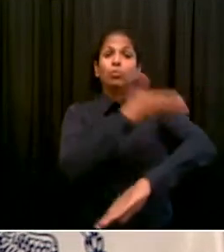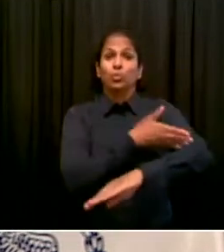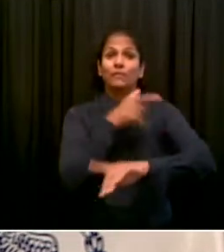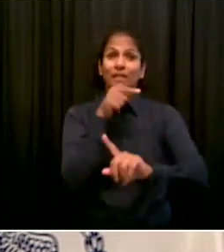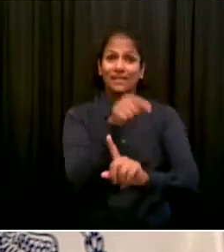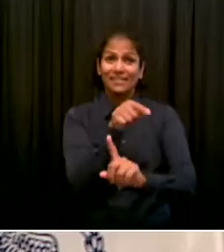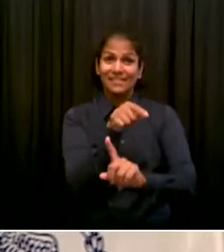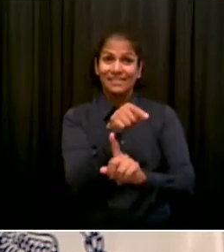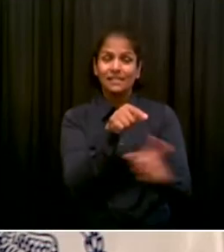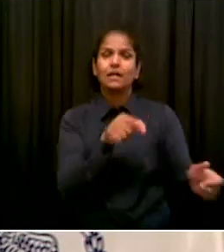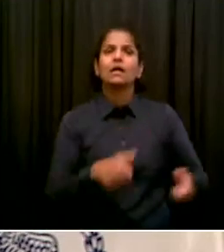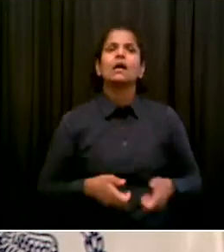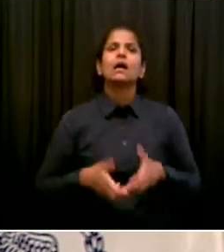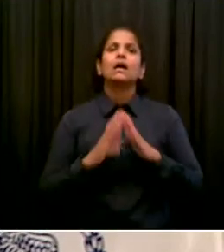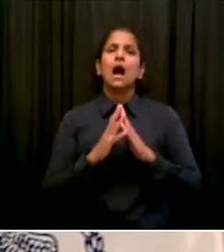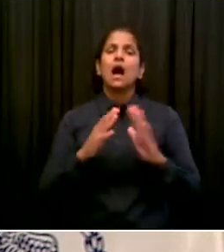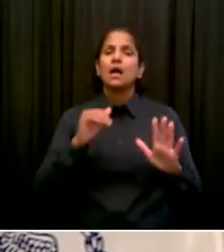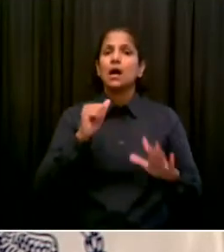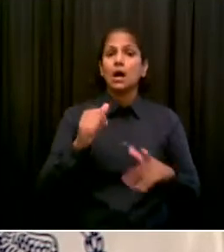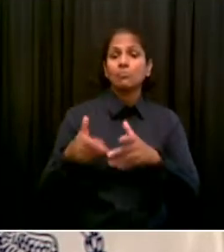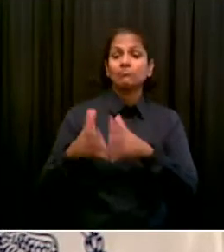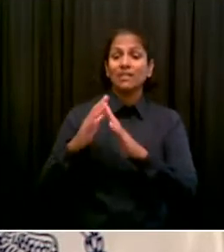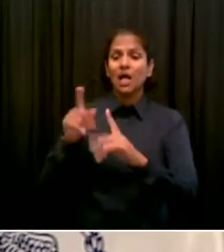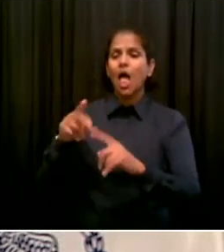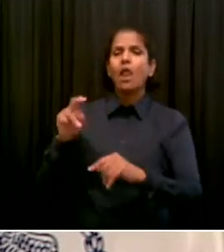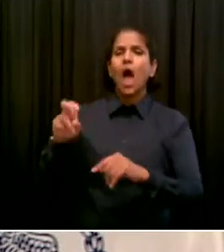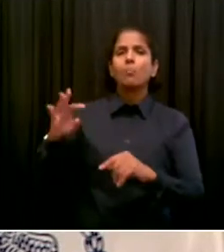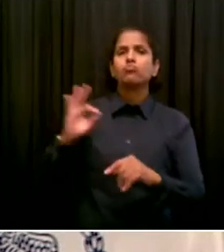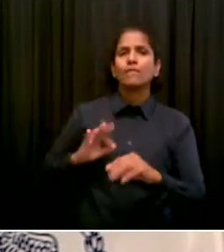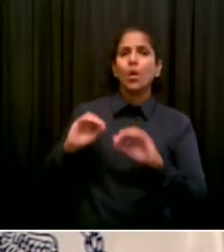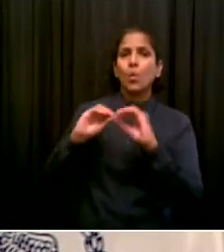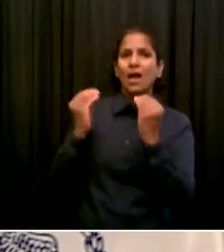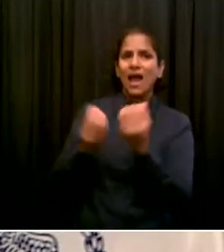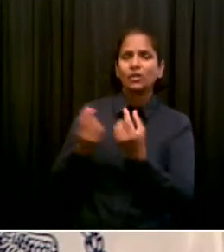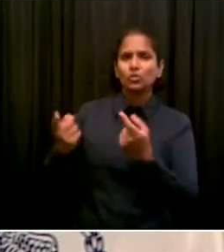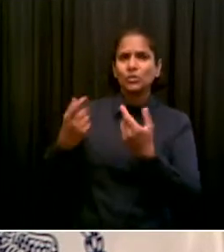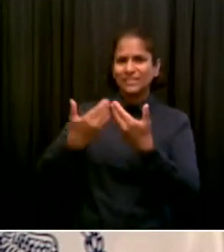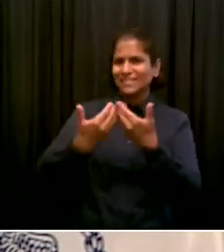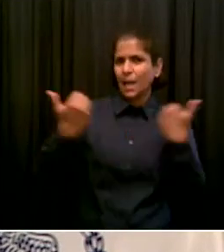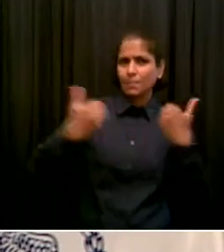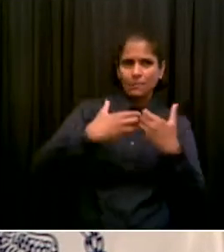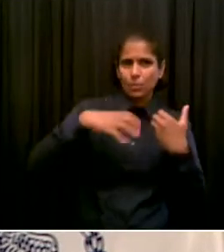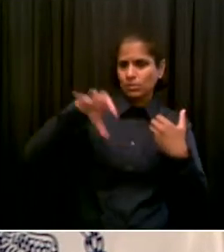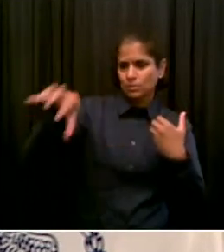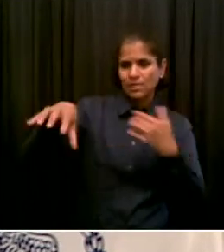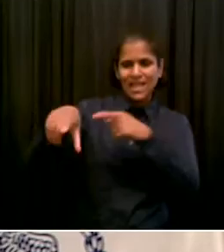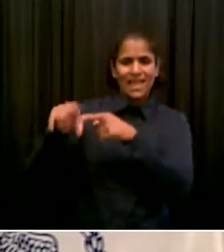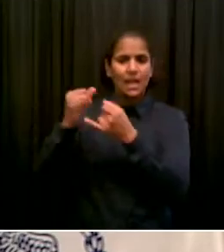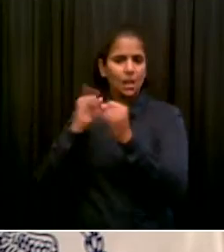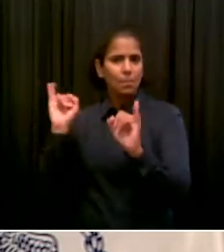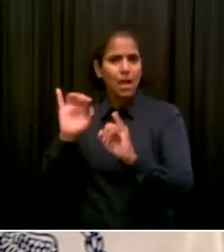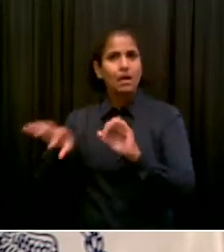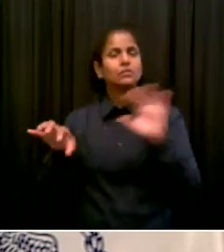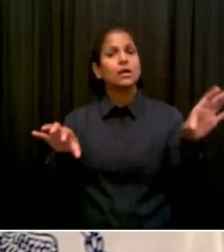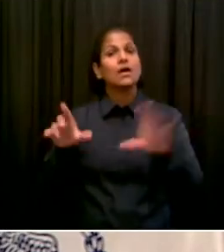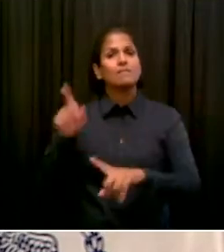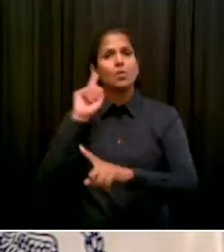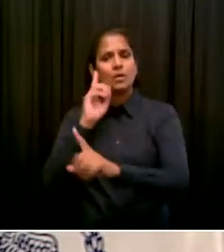IMPROVING OUR BUSING SYST, EM INUDCLING CREATING A NONPROFIT, WHICH IS REALLY IMPORTANT, TO